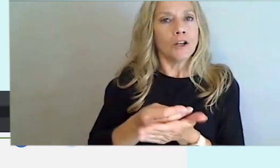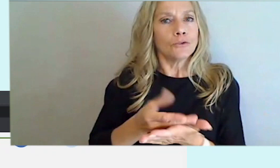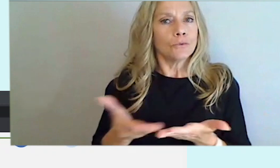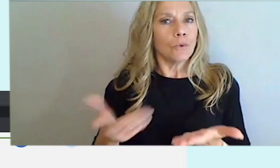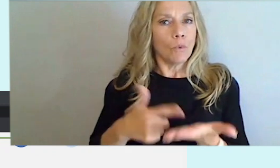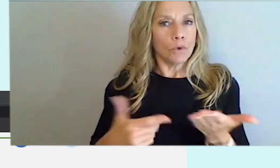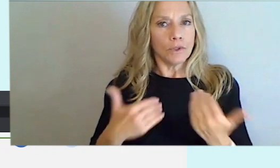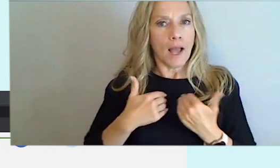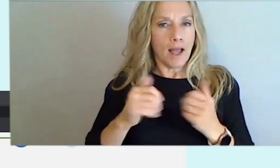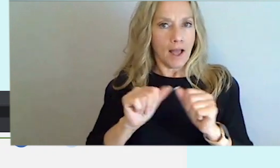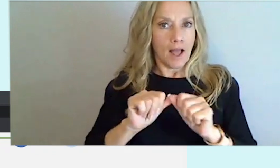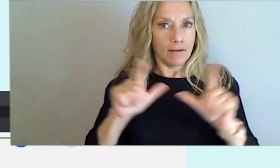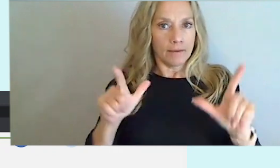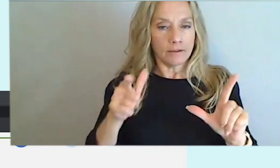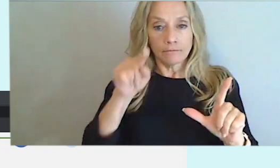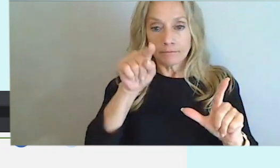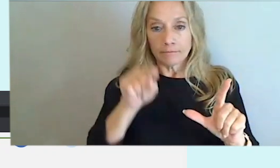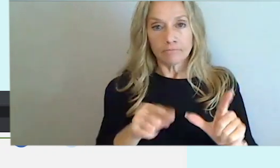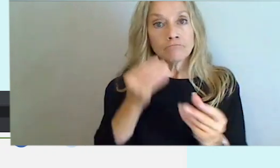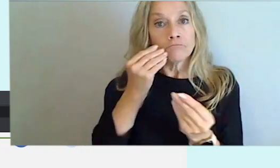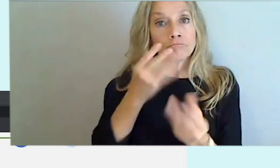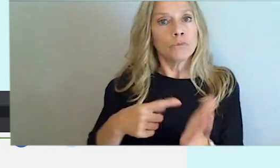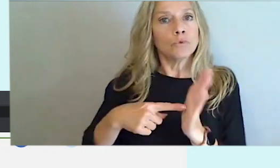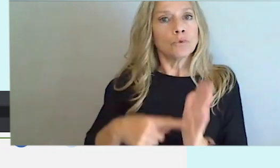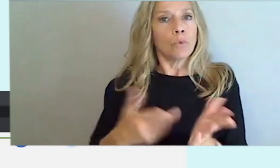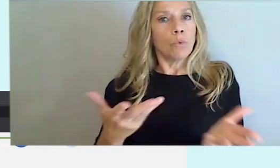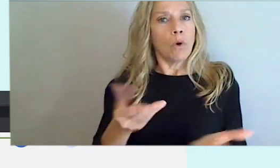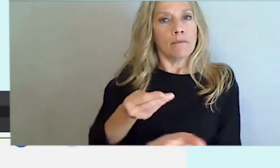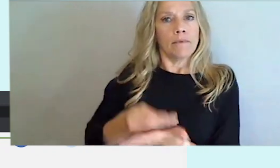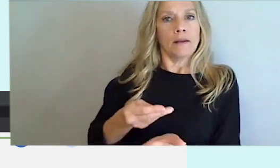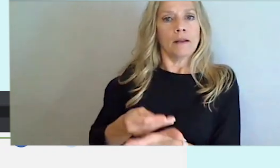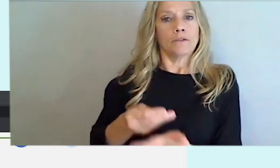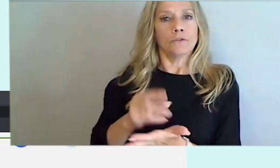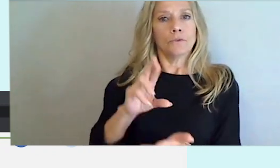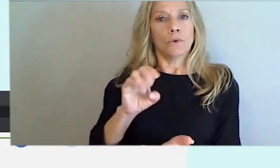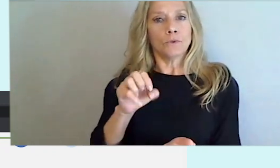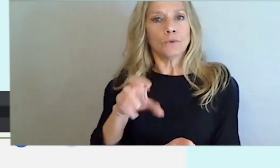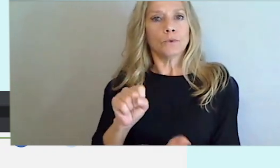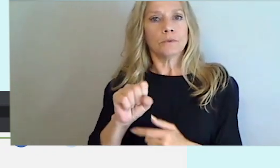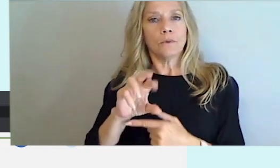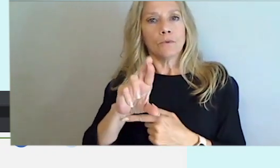The summary page shows what financial resource records need to be reviewed for the household.